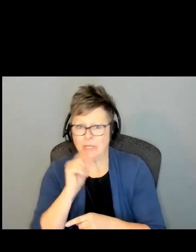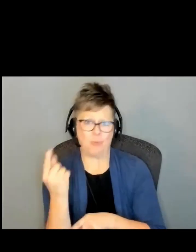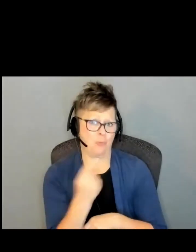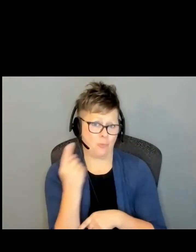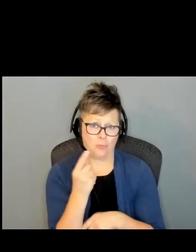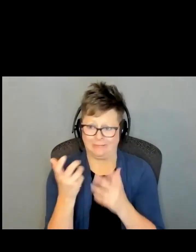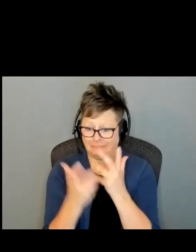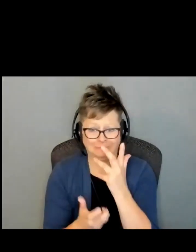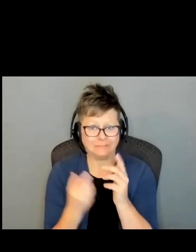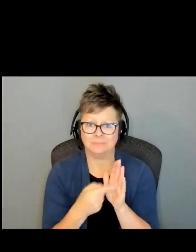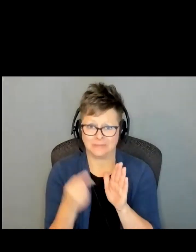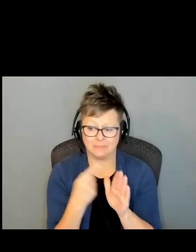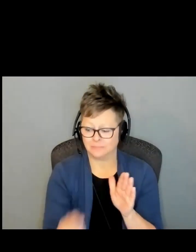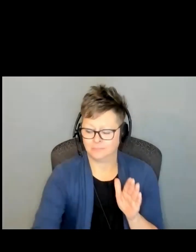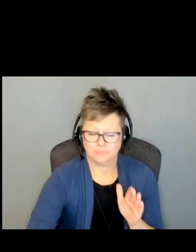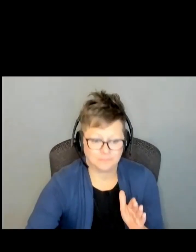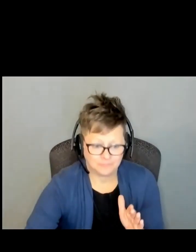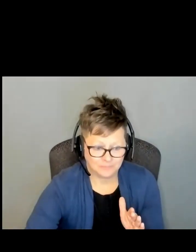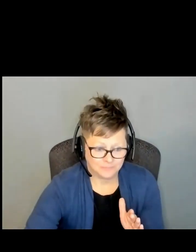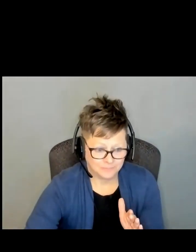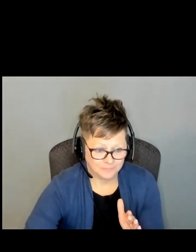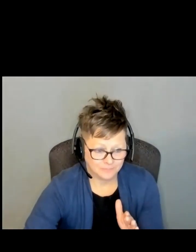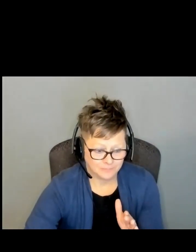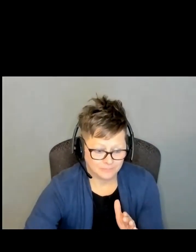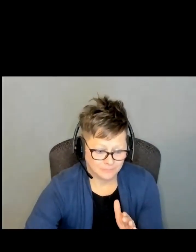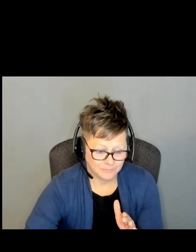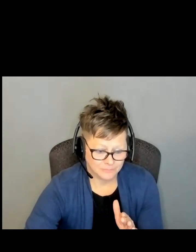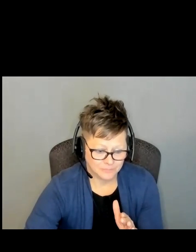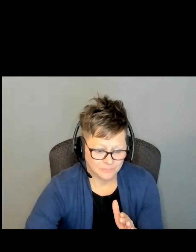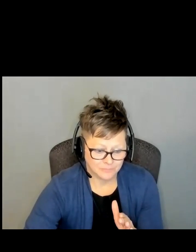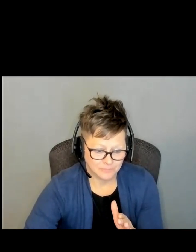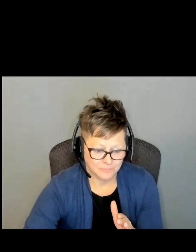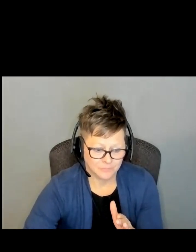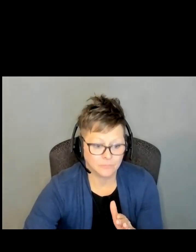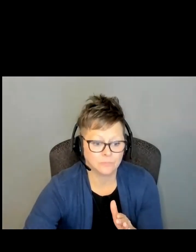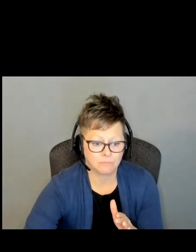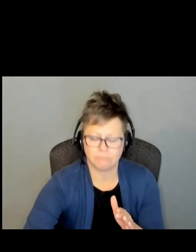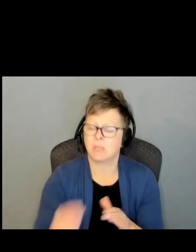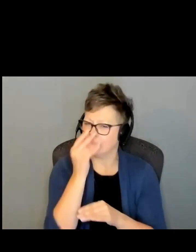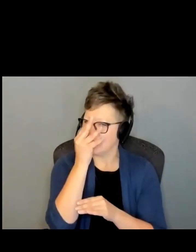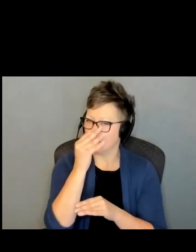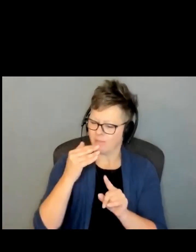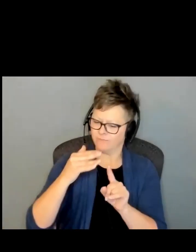And this important work around thinking about environmental conditions and creating inclusive